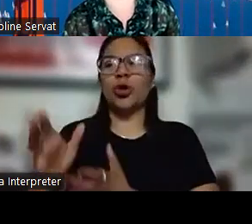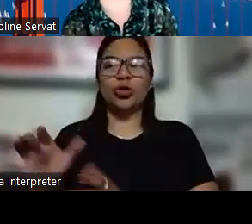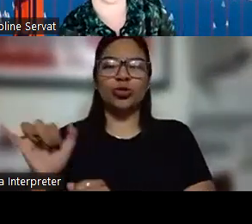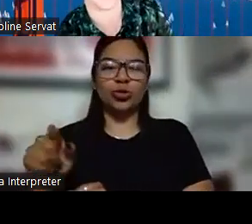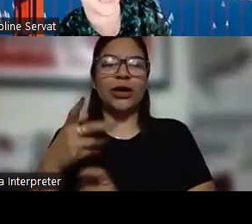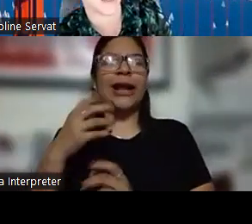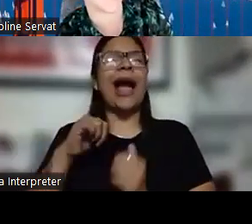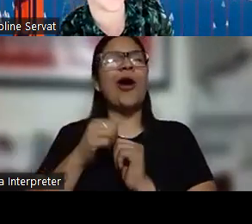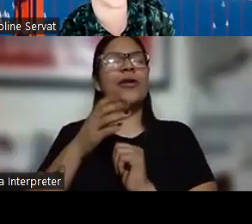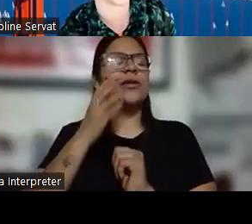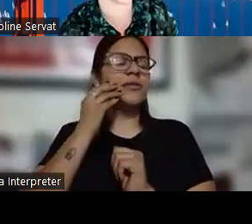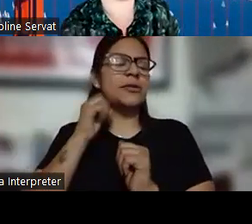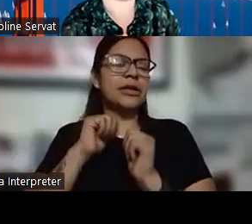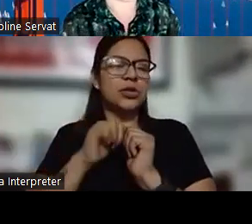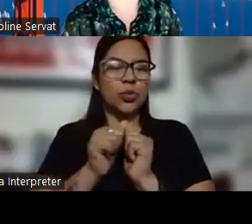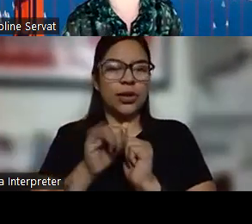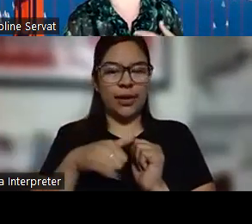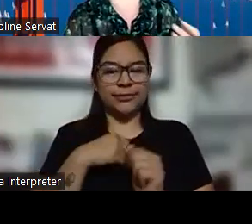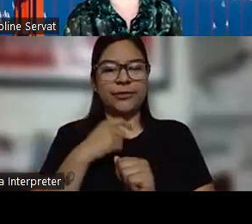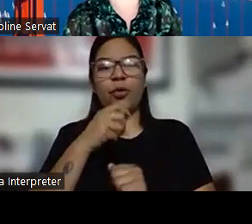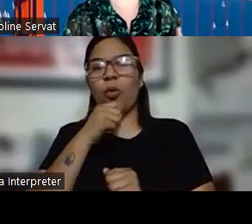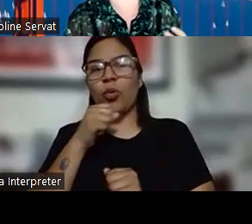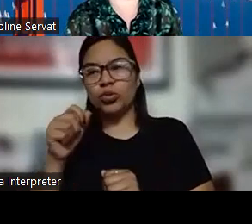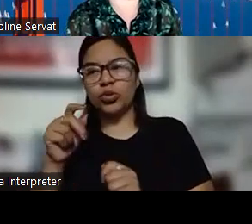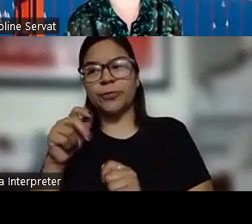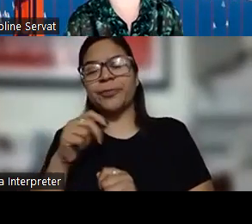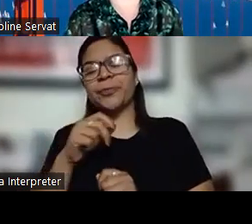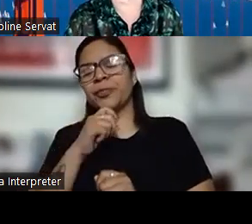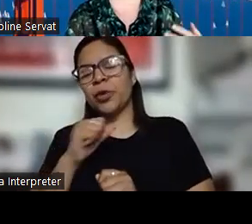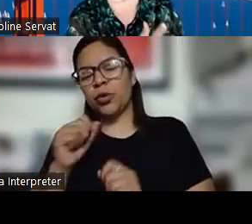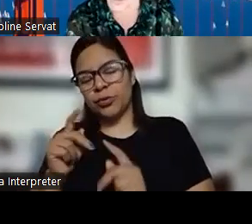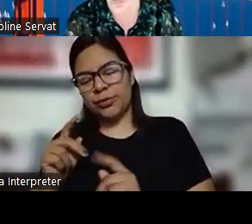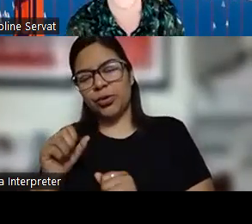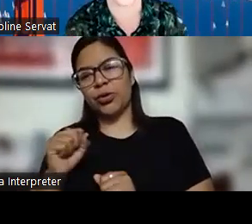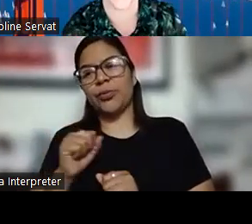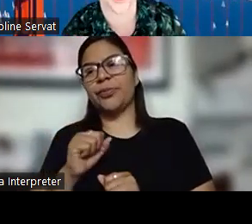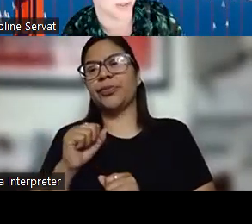assessment of the needs of of older adults person persons with disabilities including Children and